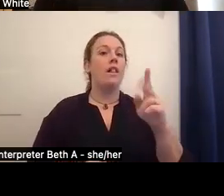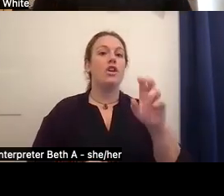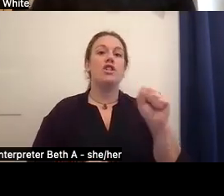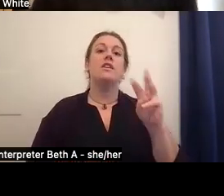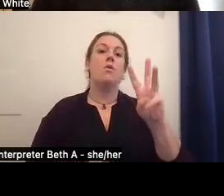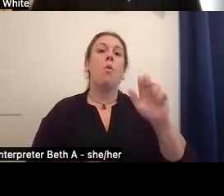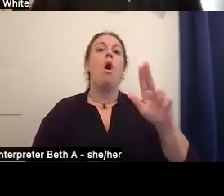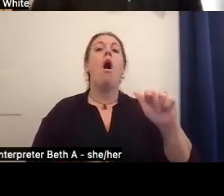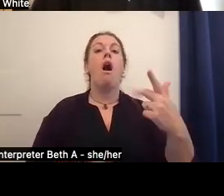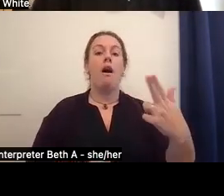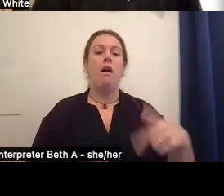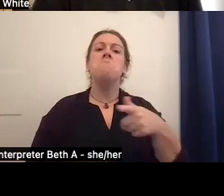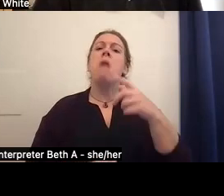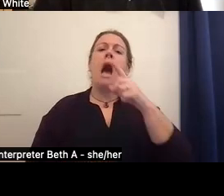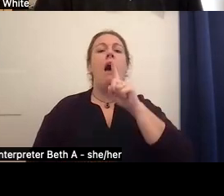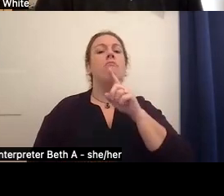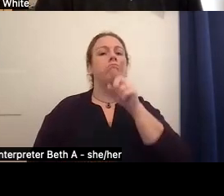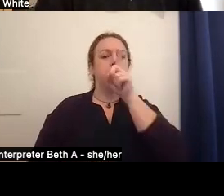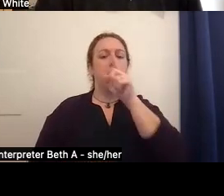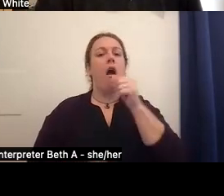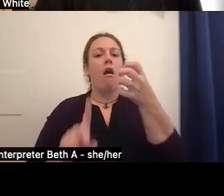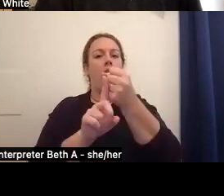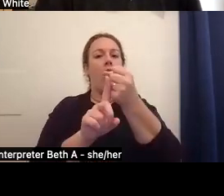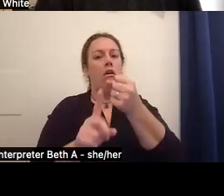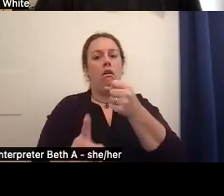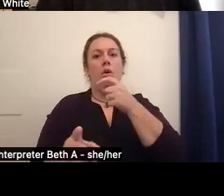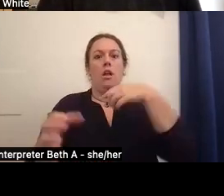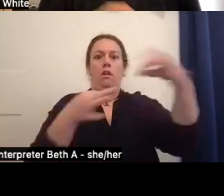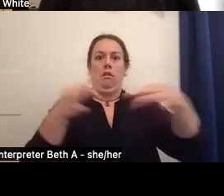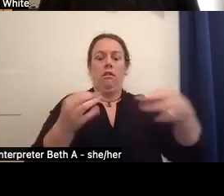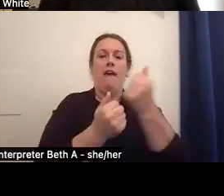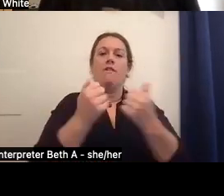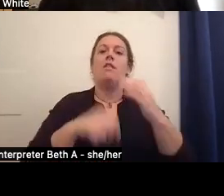a lot of work at Six Nations Grand River every summer between 1911 and 1918 with the exception